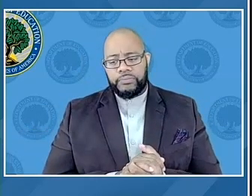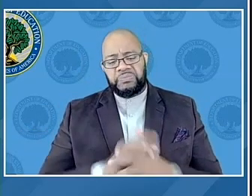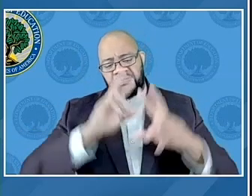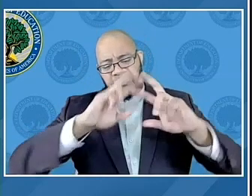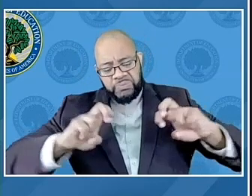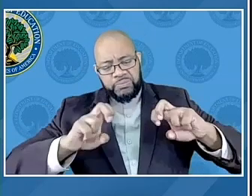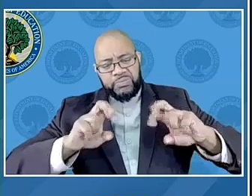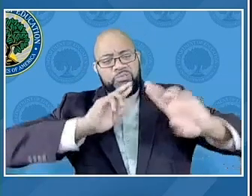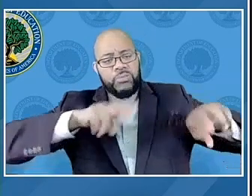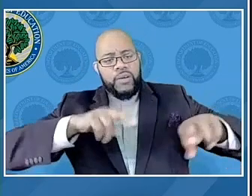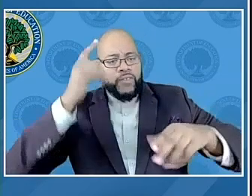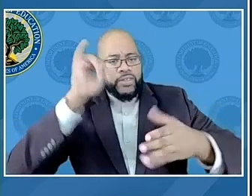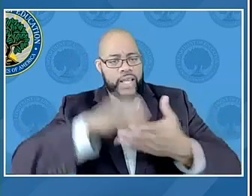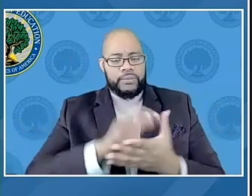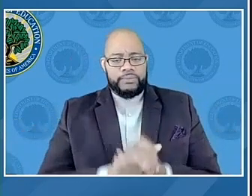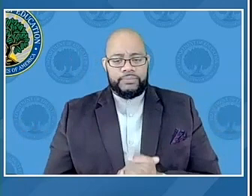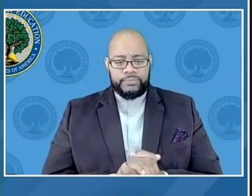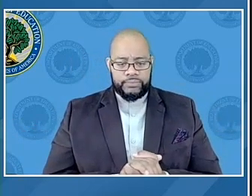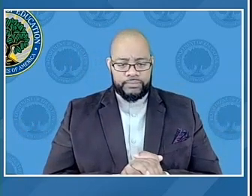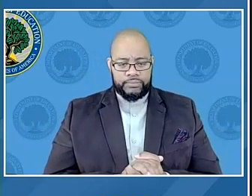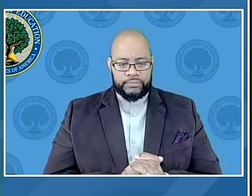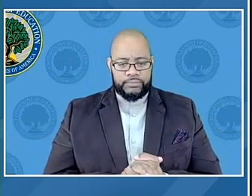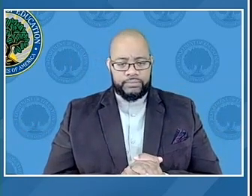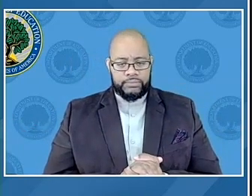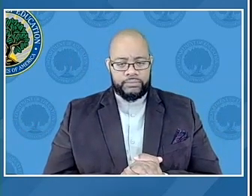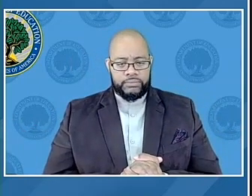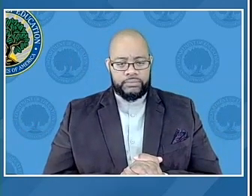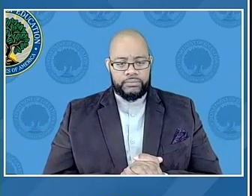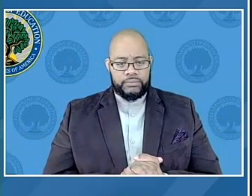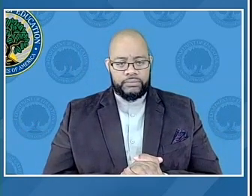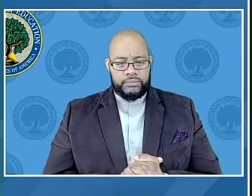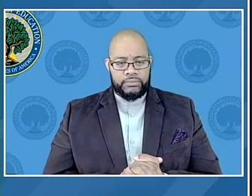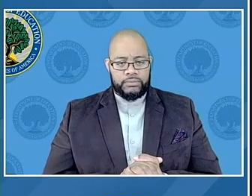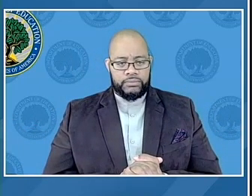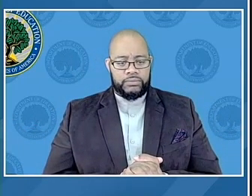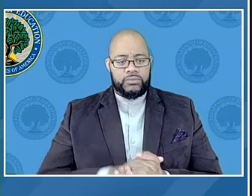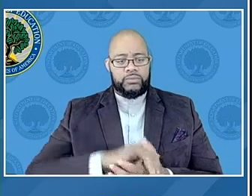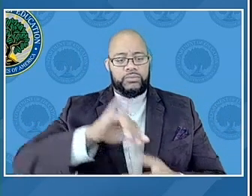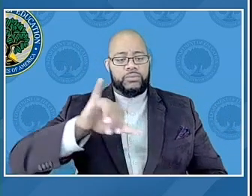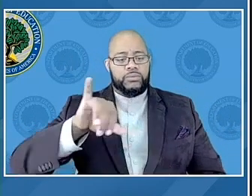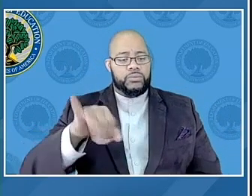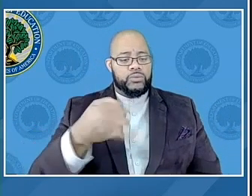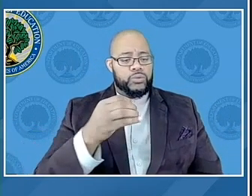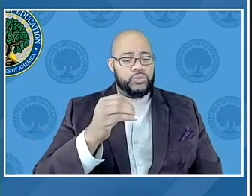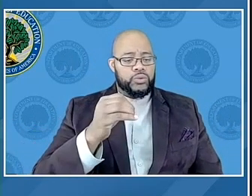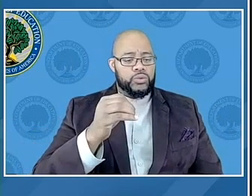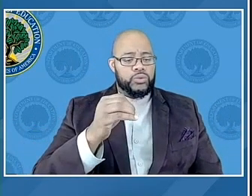on that. Hey. Okay, Jalil- Jalil Mustafa Bishop.